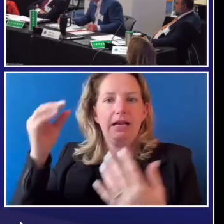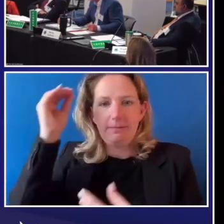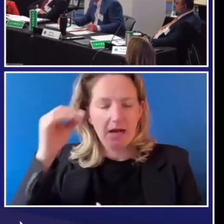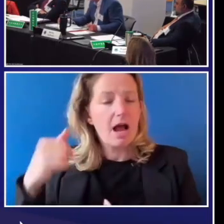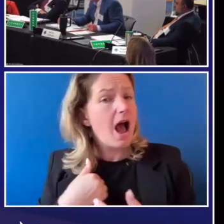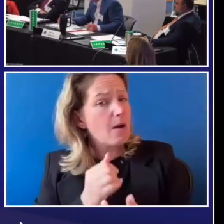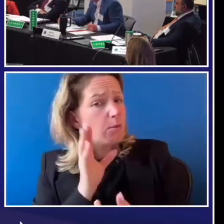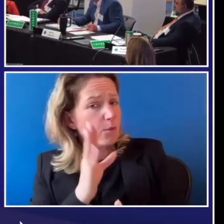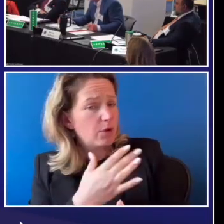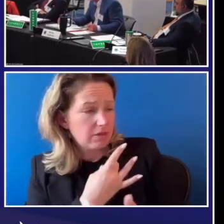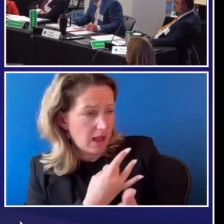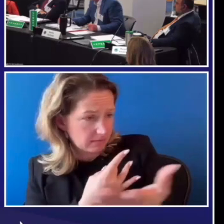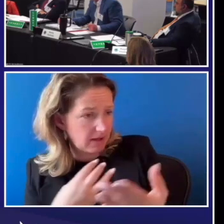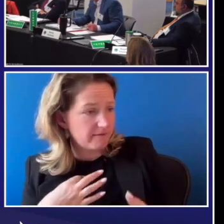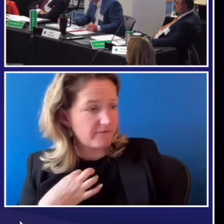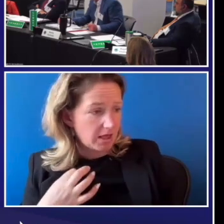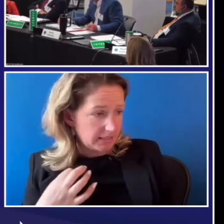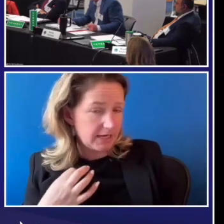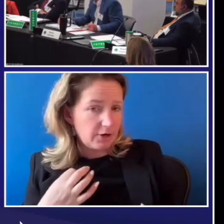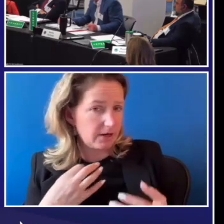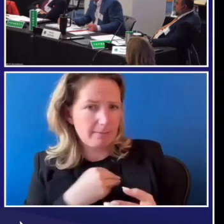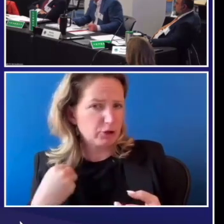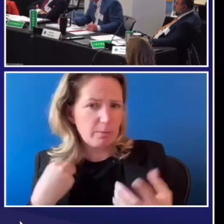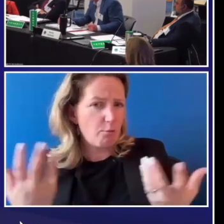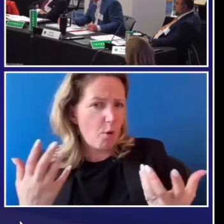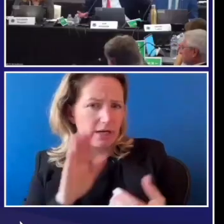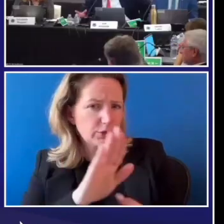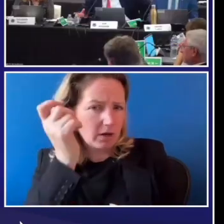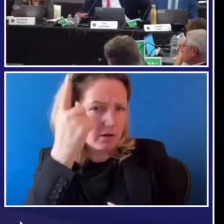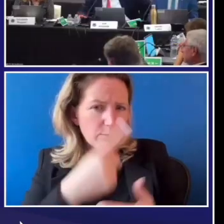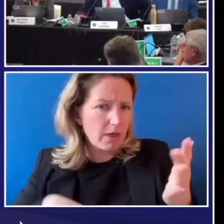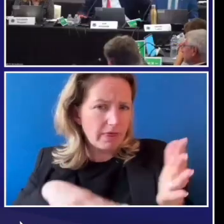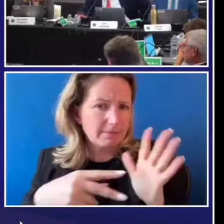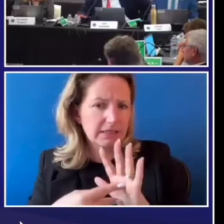I'm going to pass on that one. Um, uh, I'm with the involuntary membership.